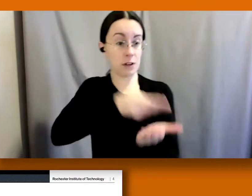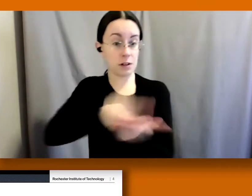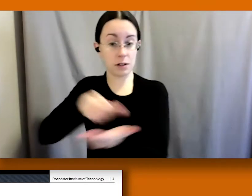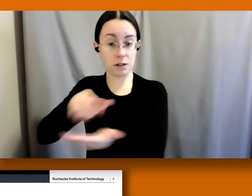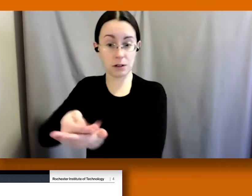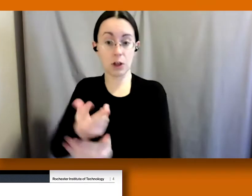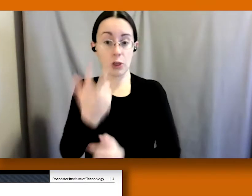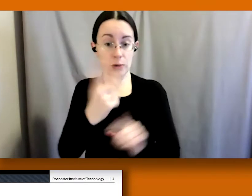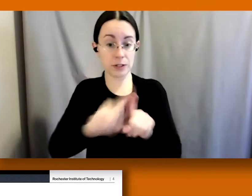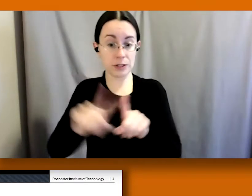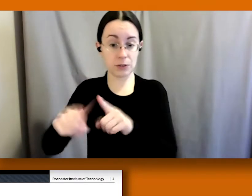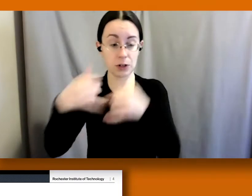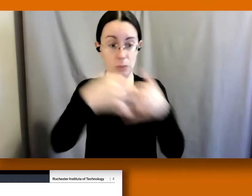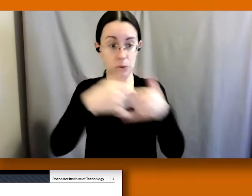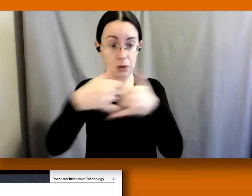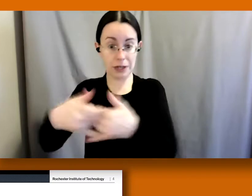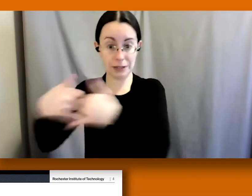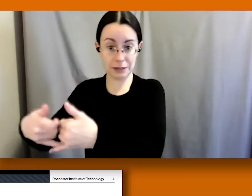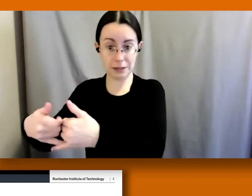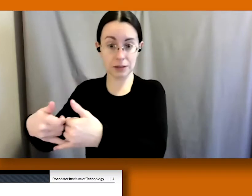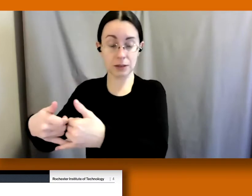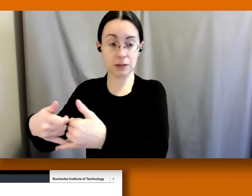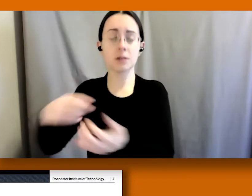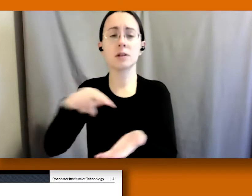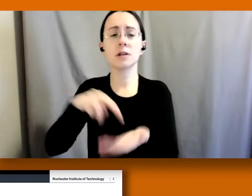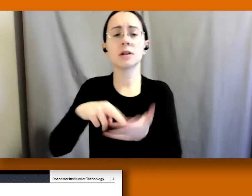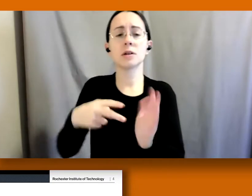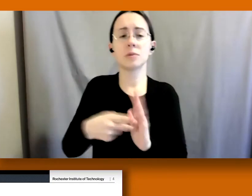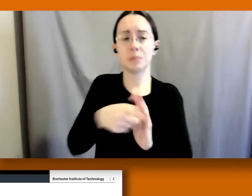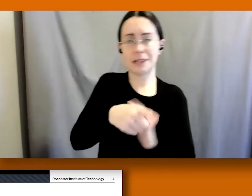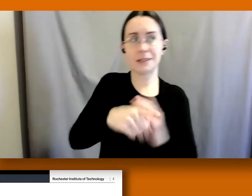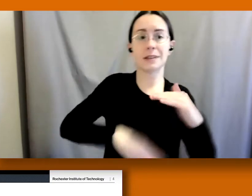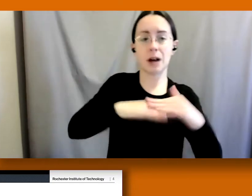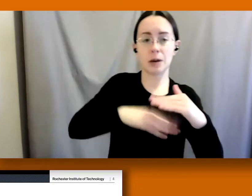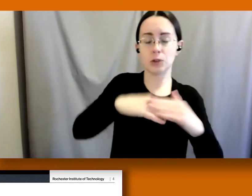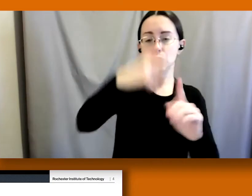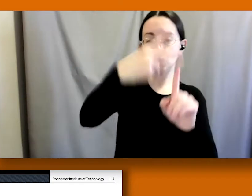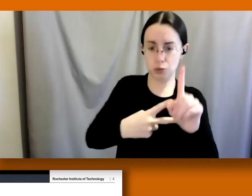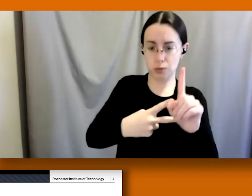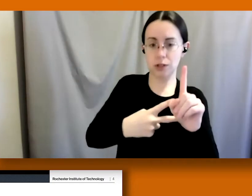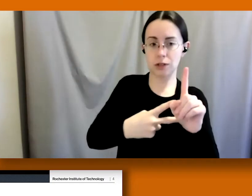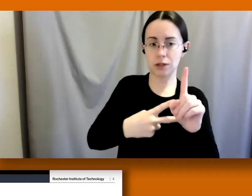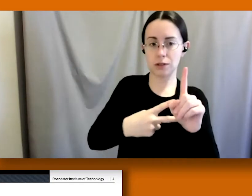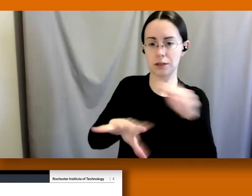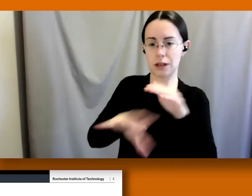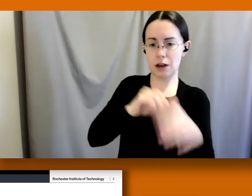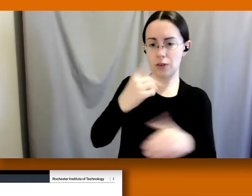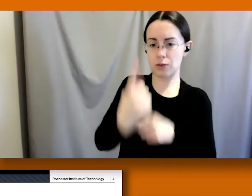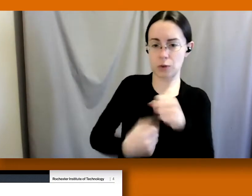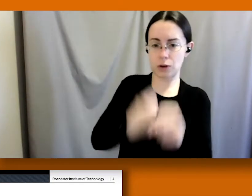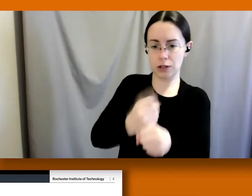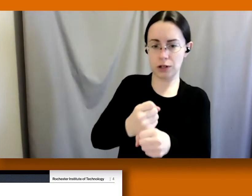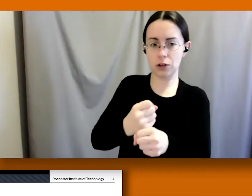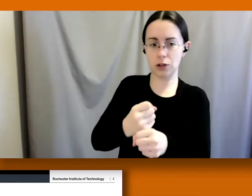and you shouldn't have more than two months in that calendar year on NSF support.